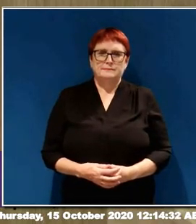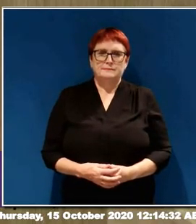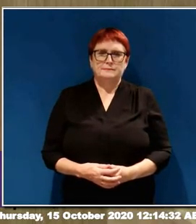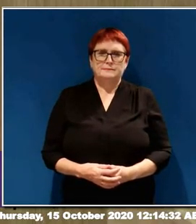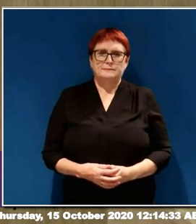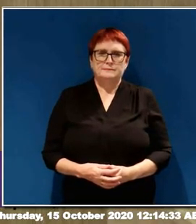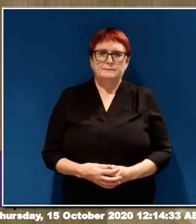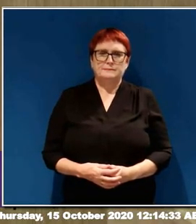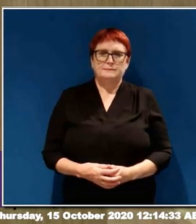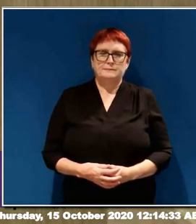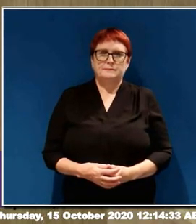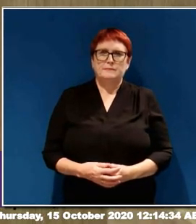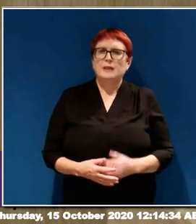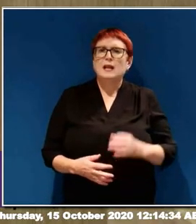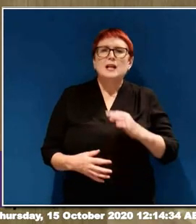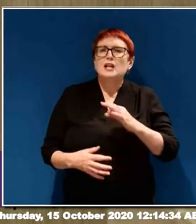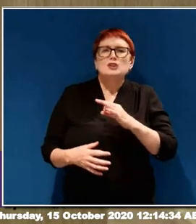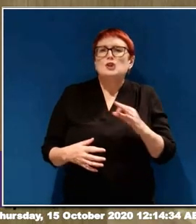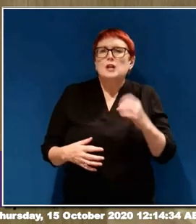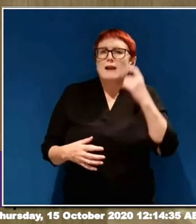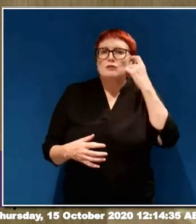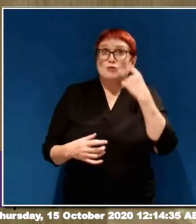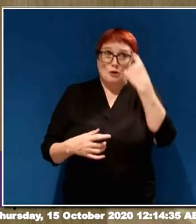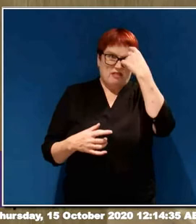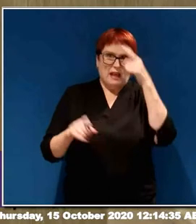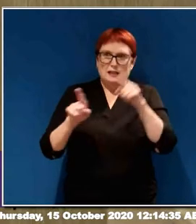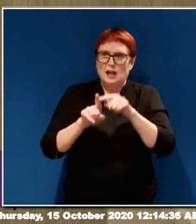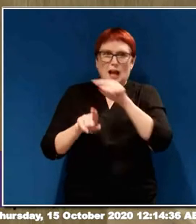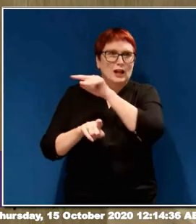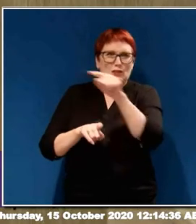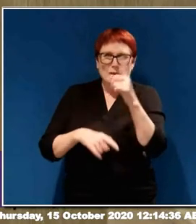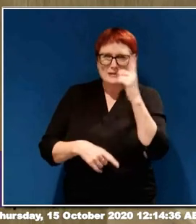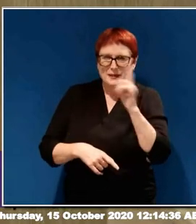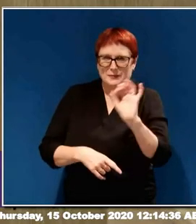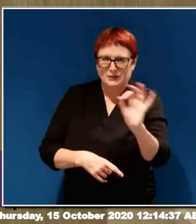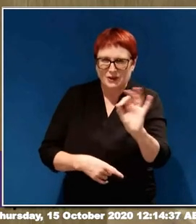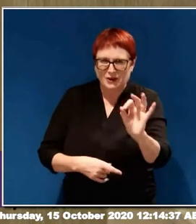of that person who rang you, but I take it from the fact that she was asking you